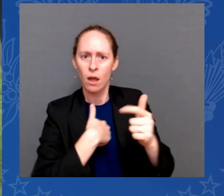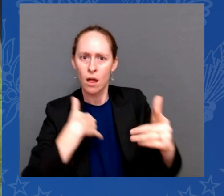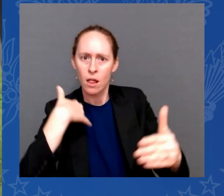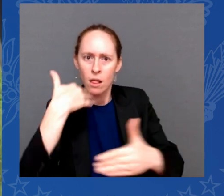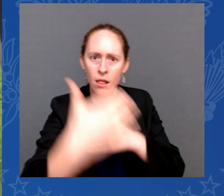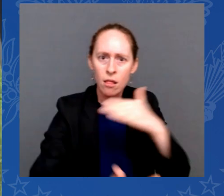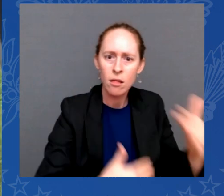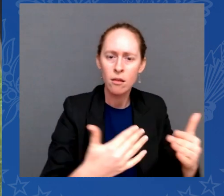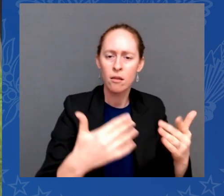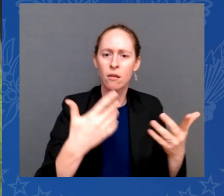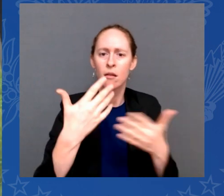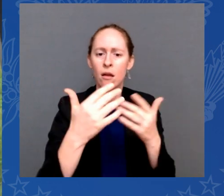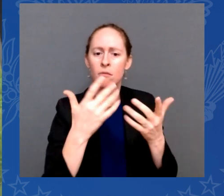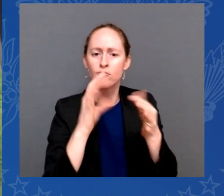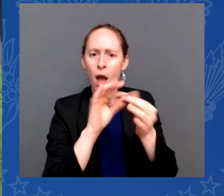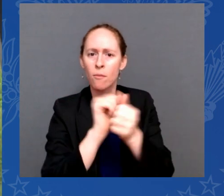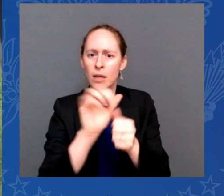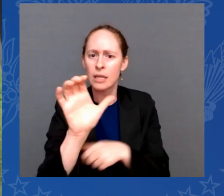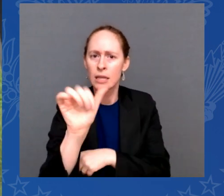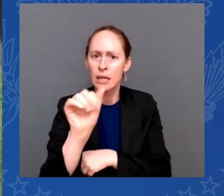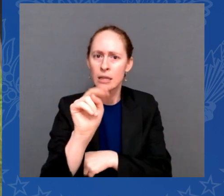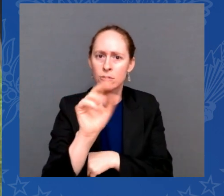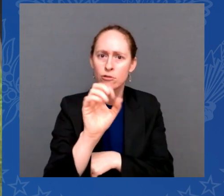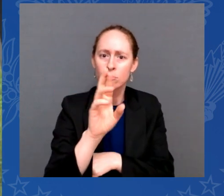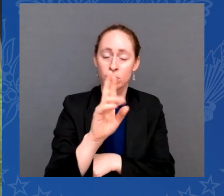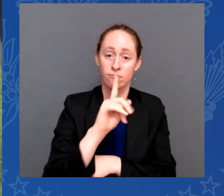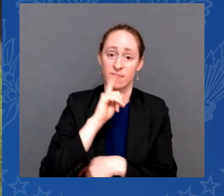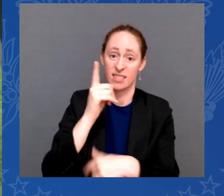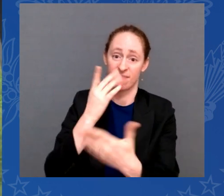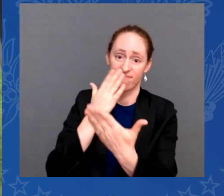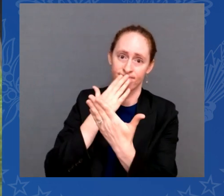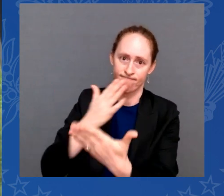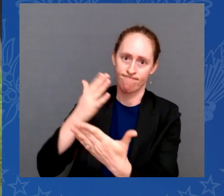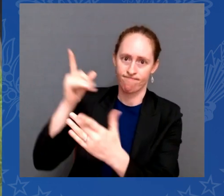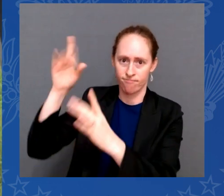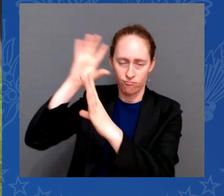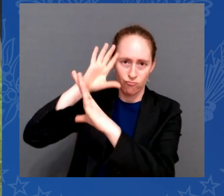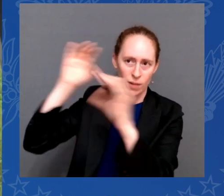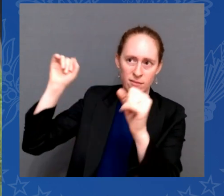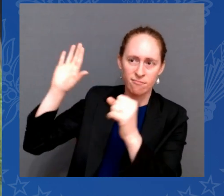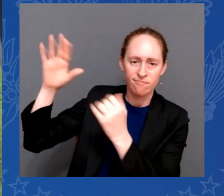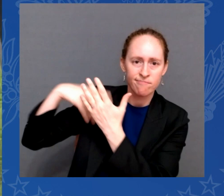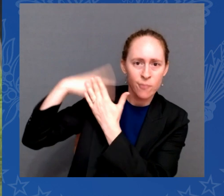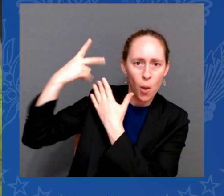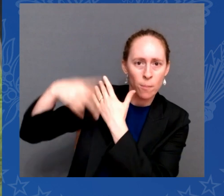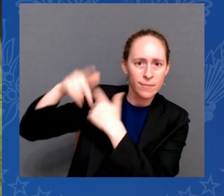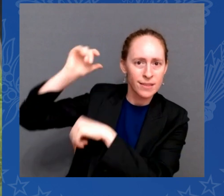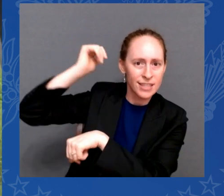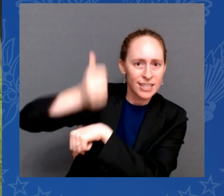A reasonable question is, and frankly, a question our press corps asked is whether a pregnant veteran